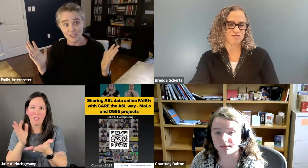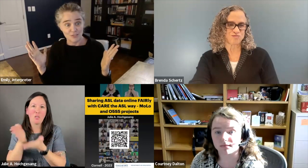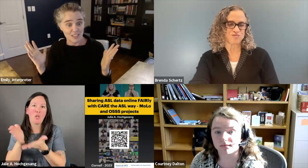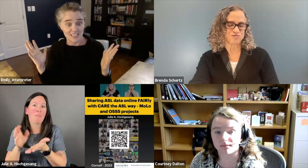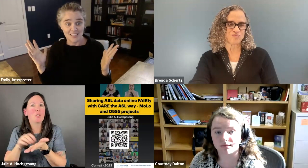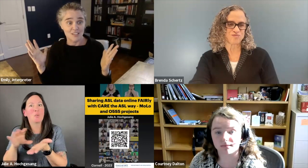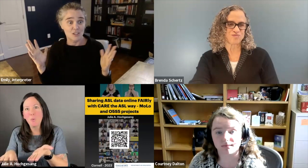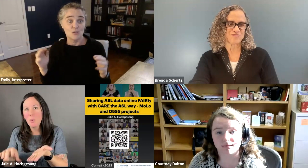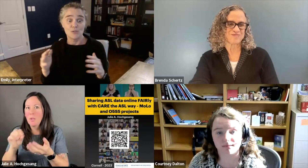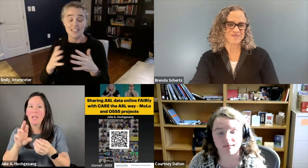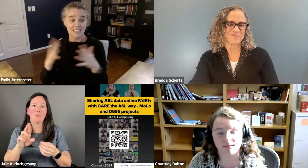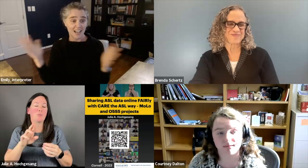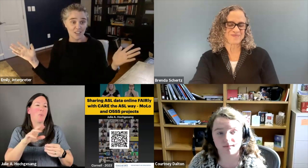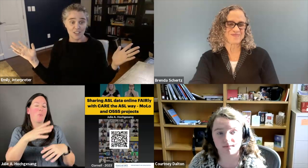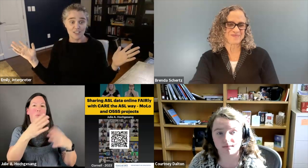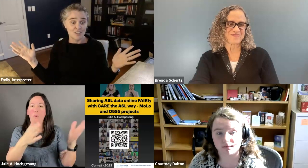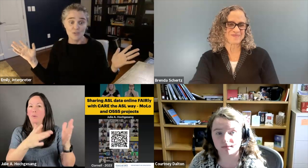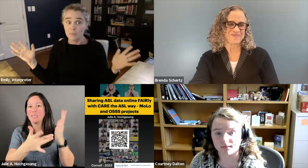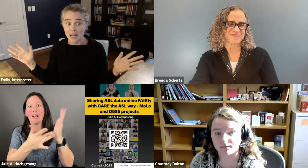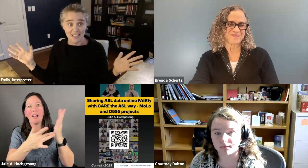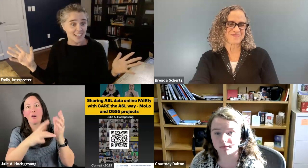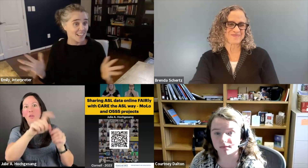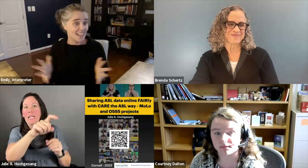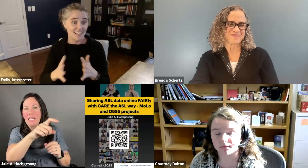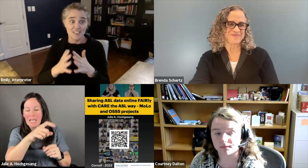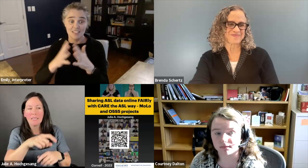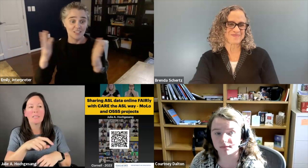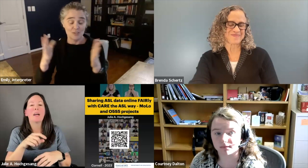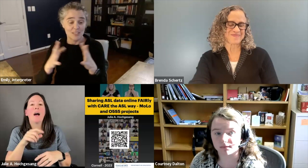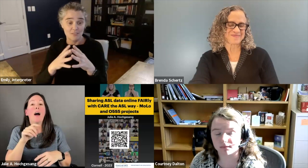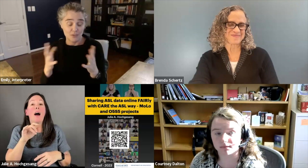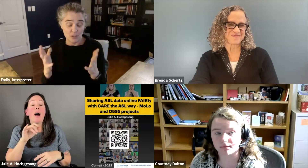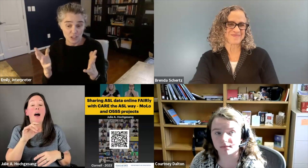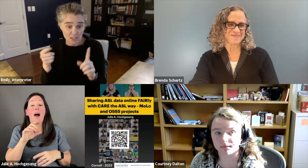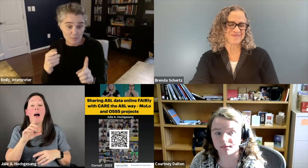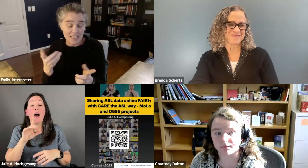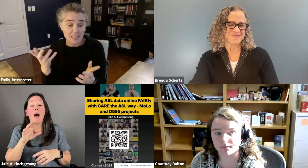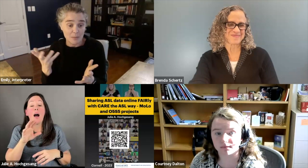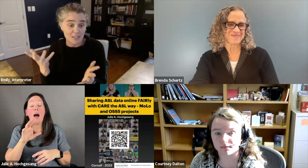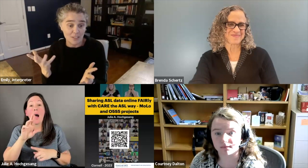services to the entire student body and you know just speaking specifically